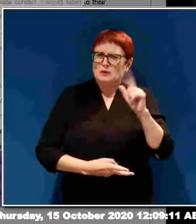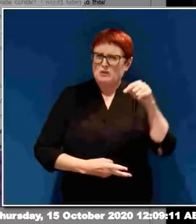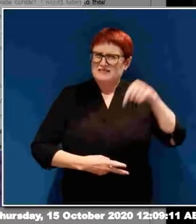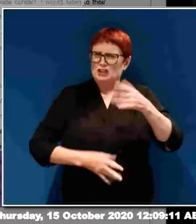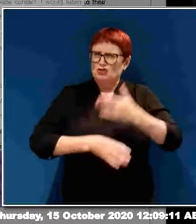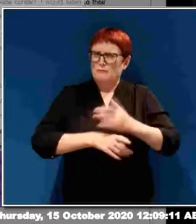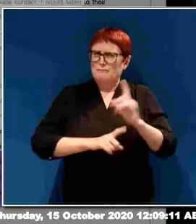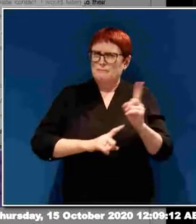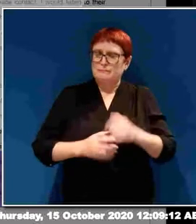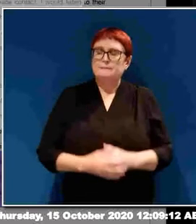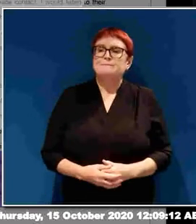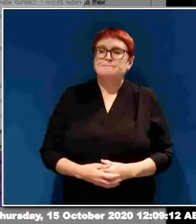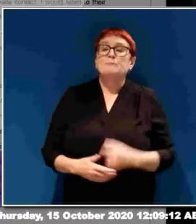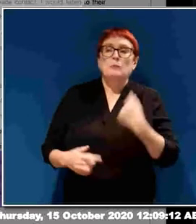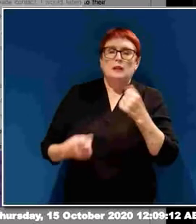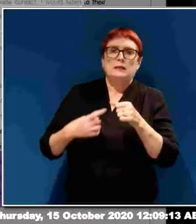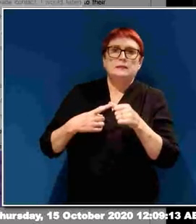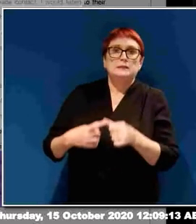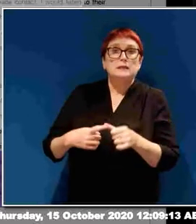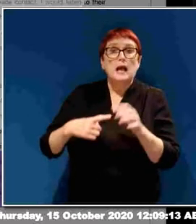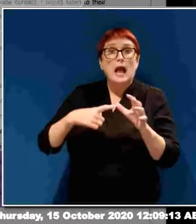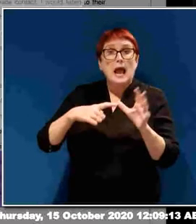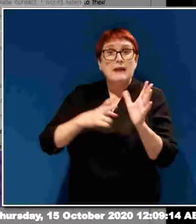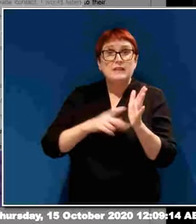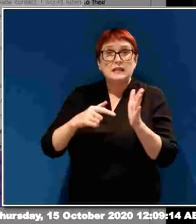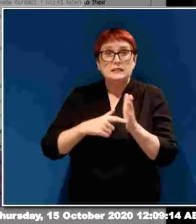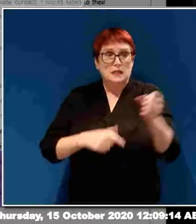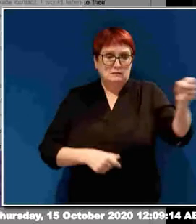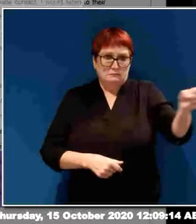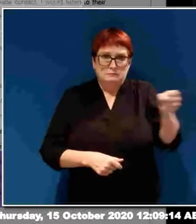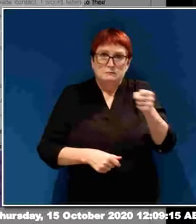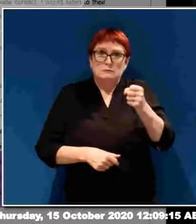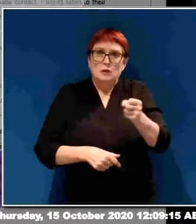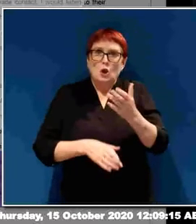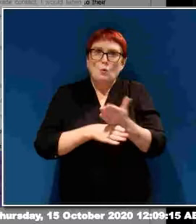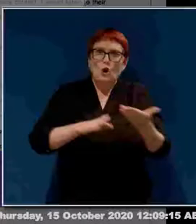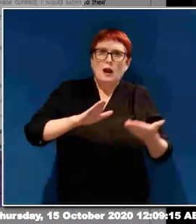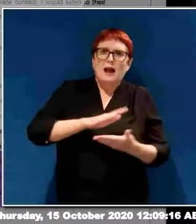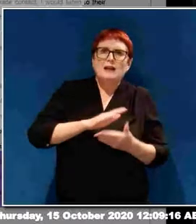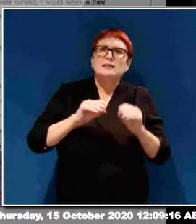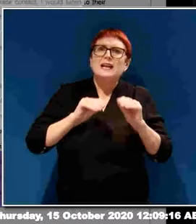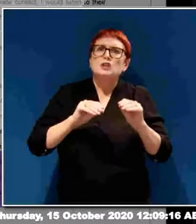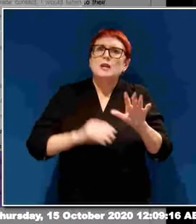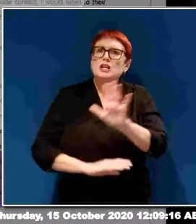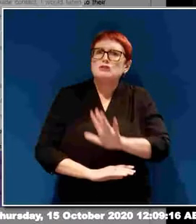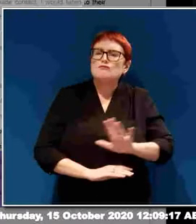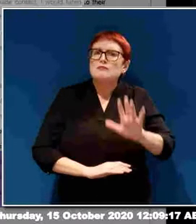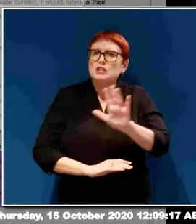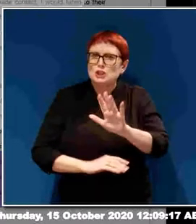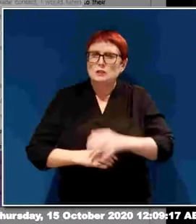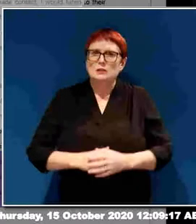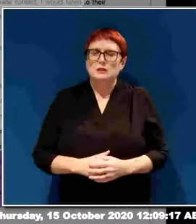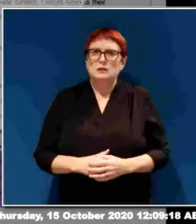seconded to regional areas so they don't belong to a specific school.